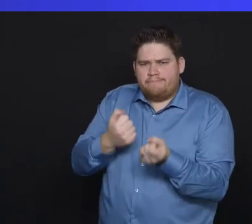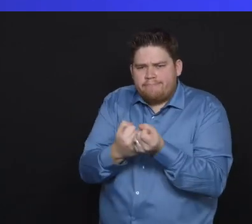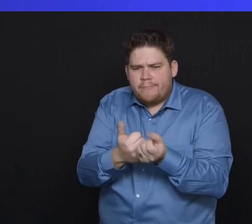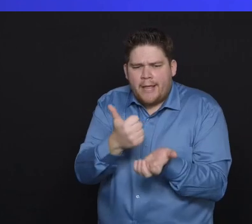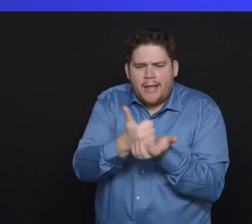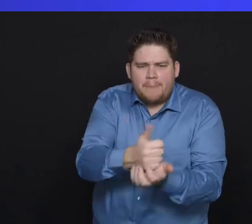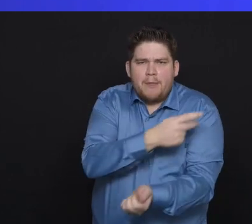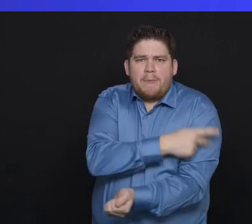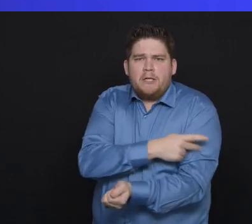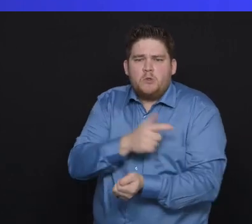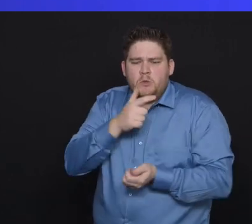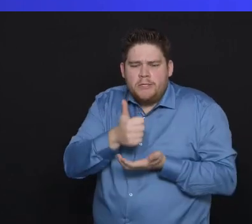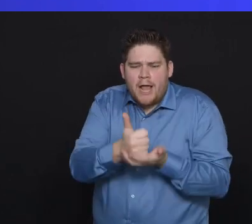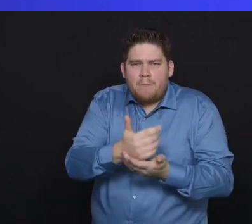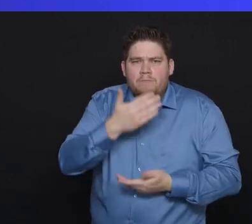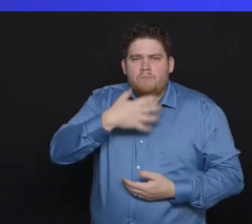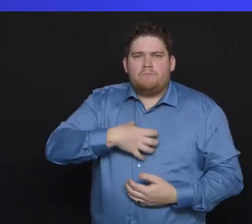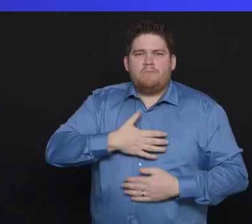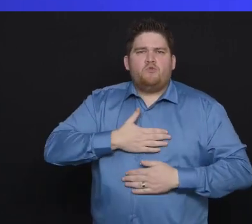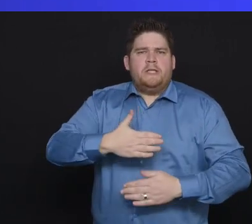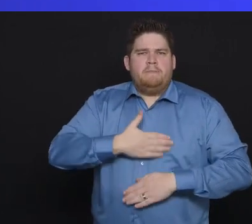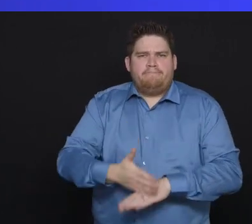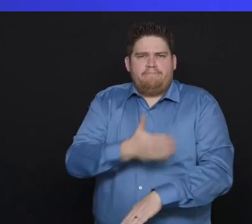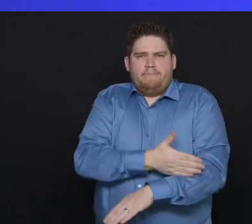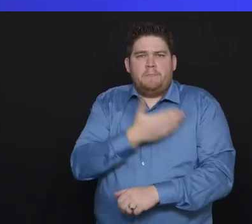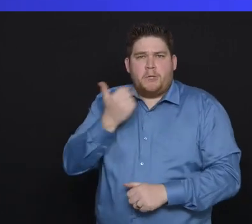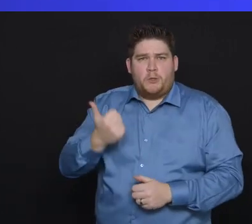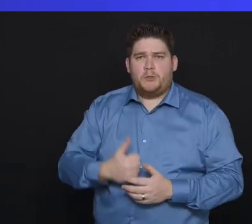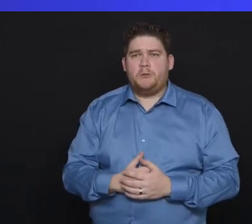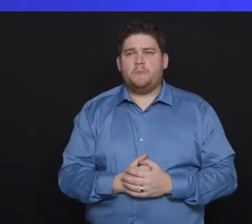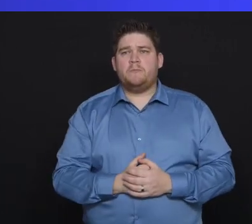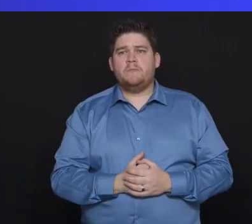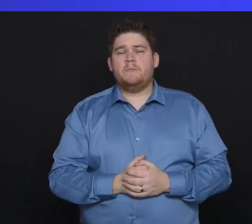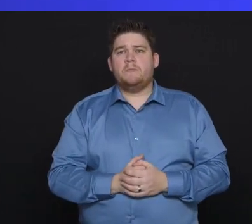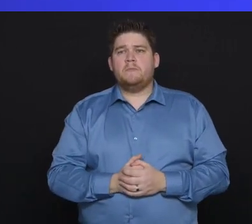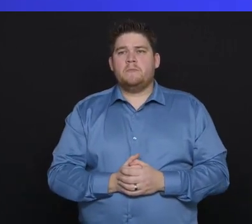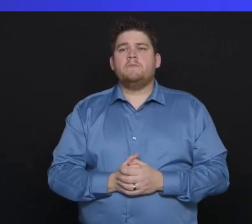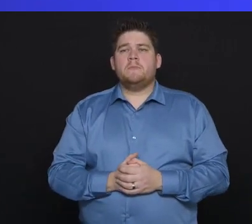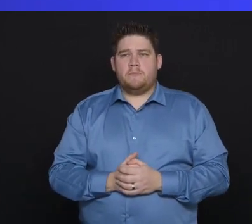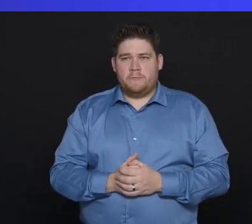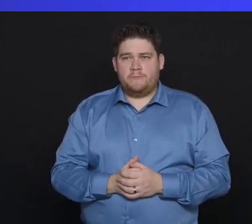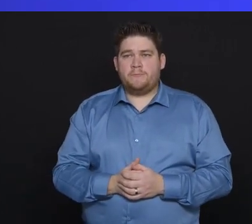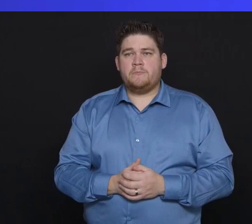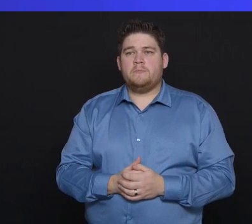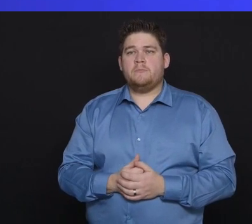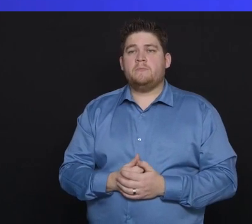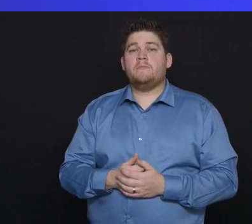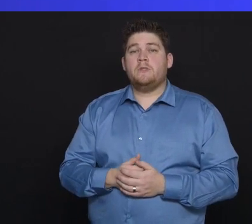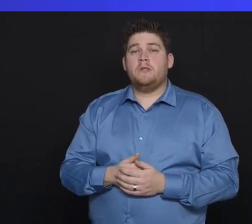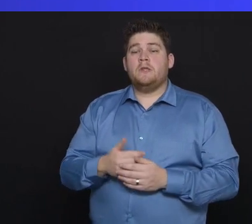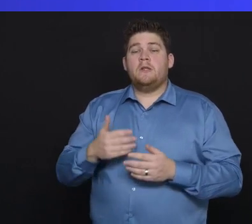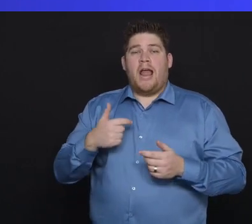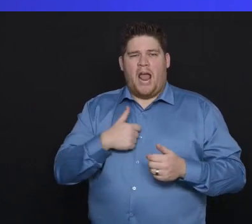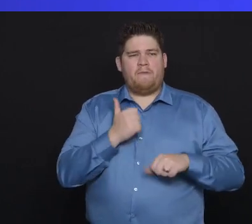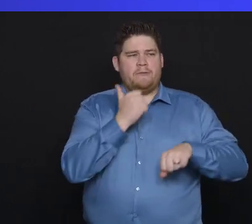So, yes, there is a plan for respiratory therapists as well.